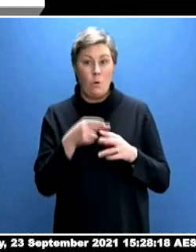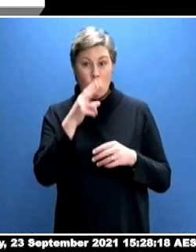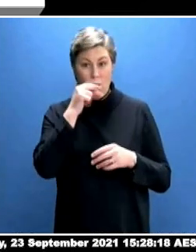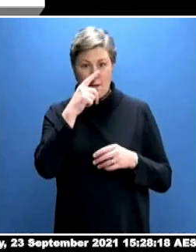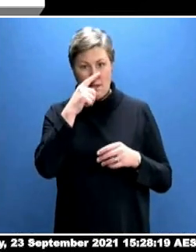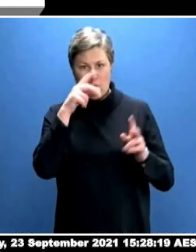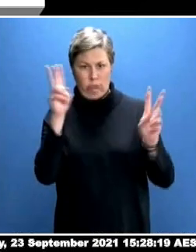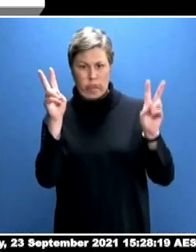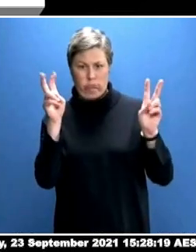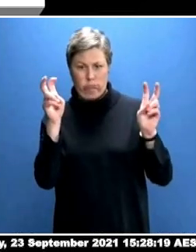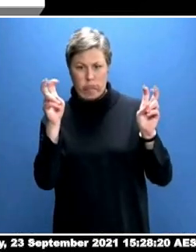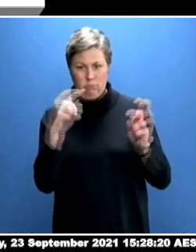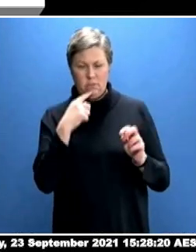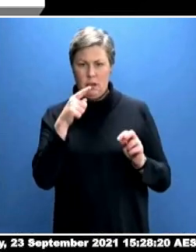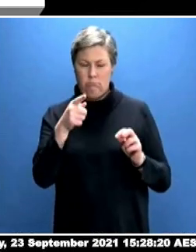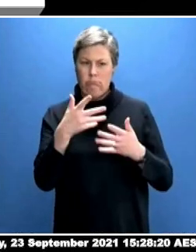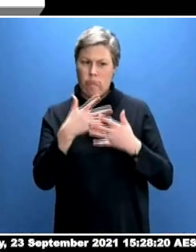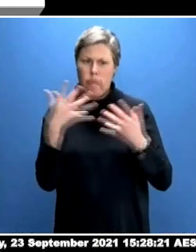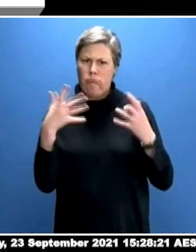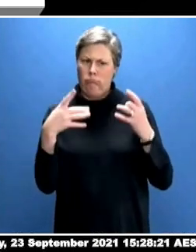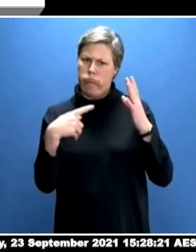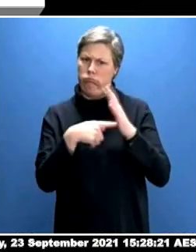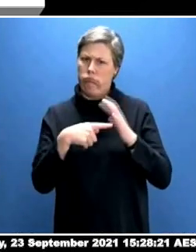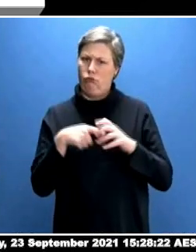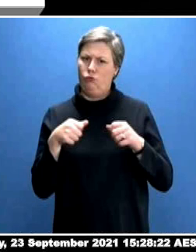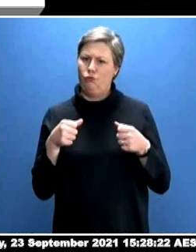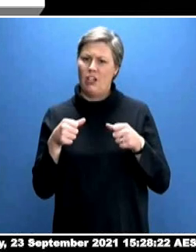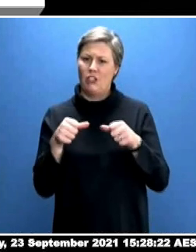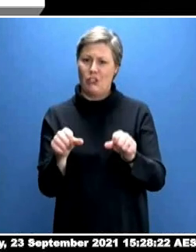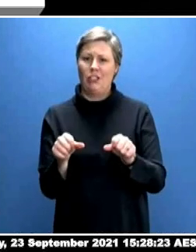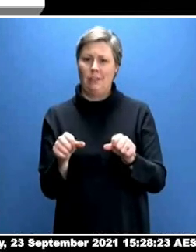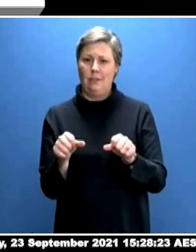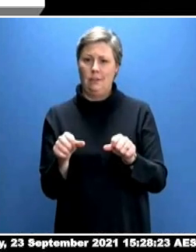says it's a core strategy to develop those individual therapeutic plans.